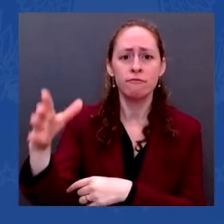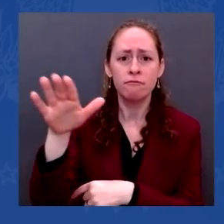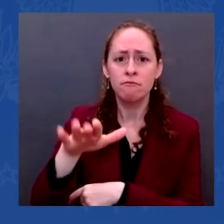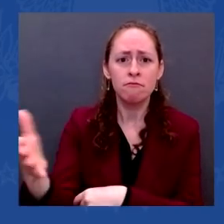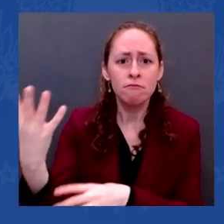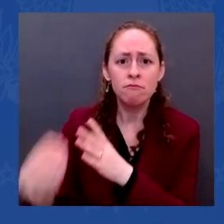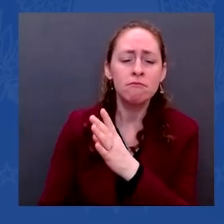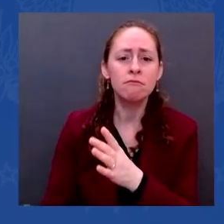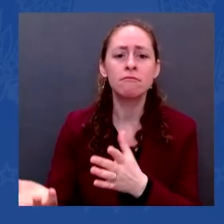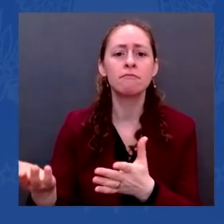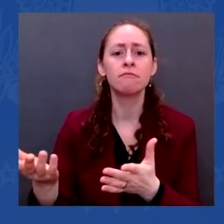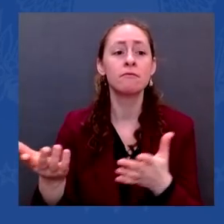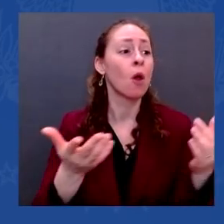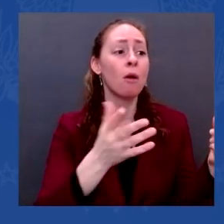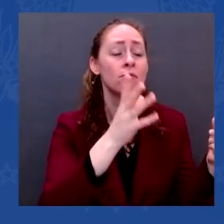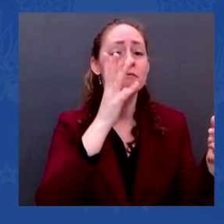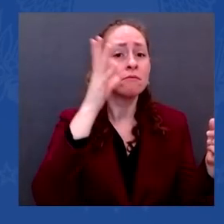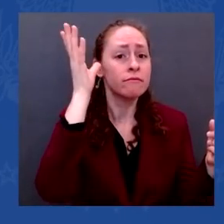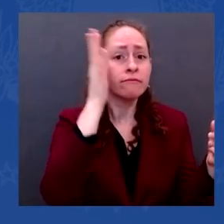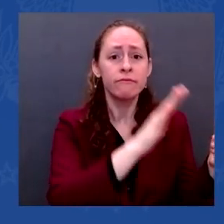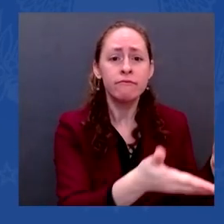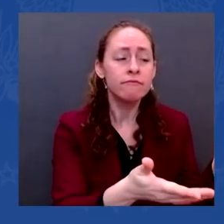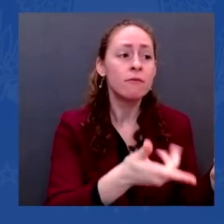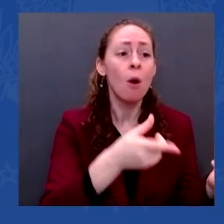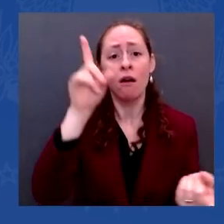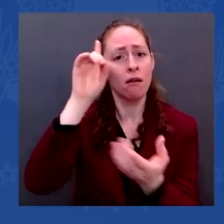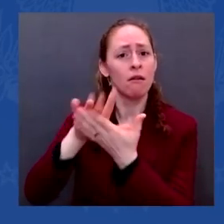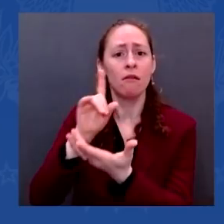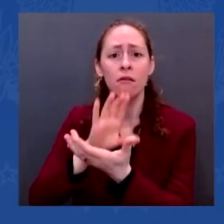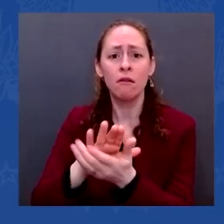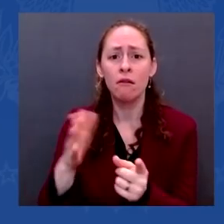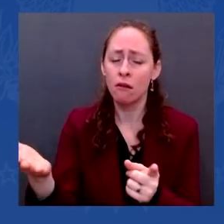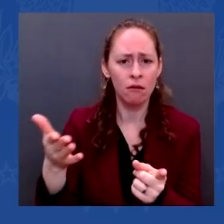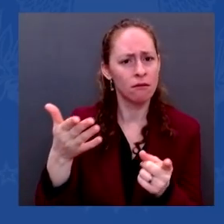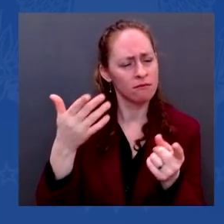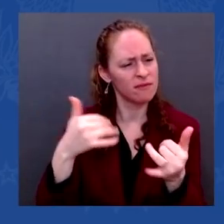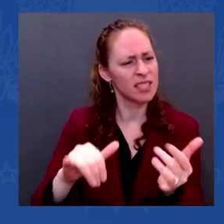and they get up every single day and put one foot in front of the other.